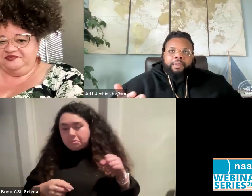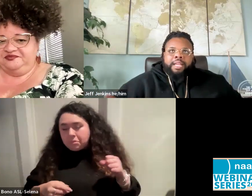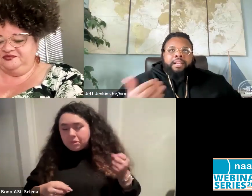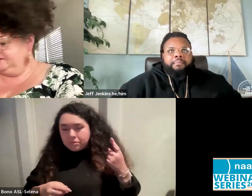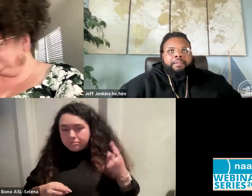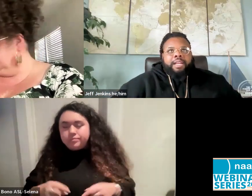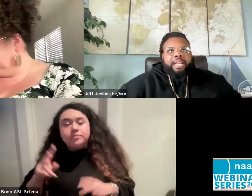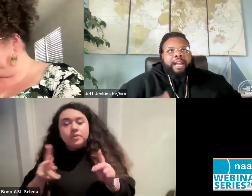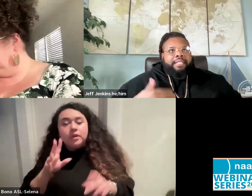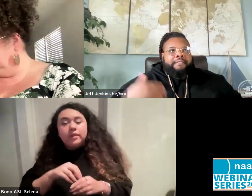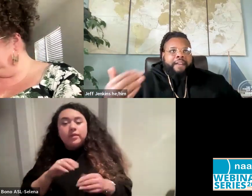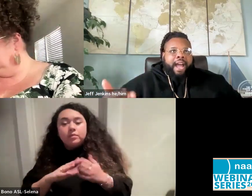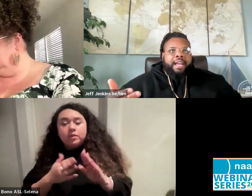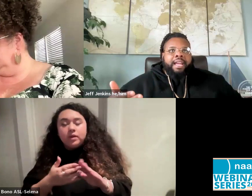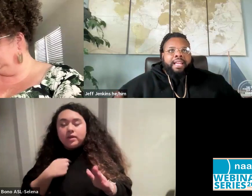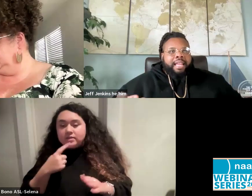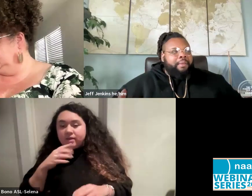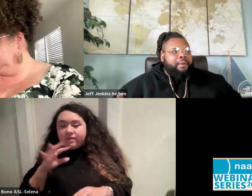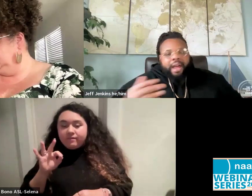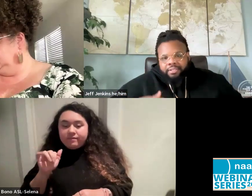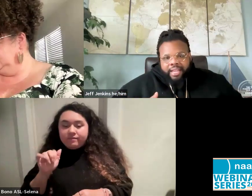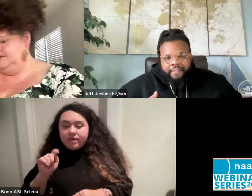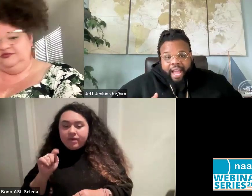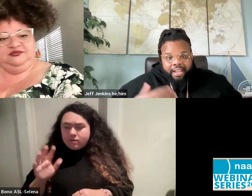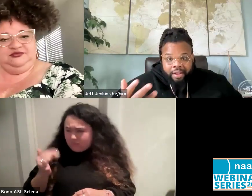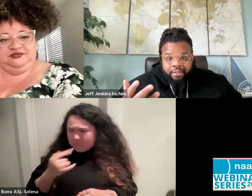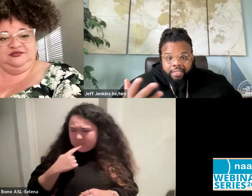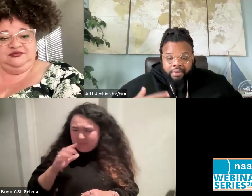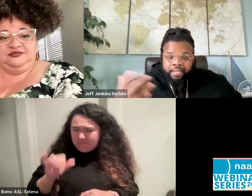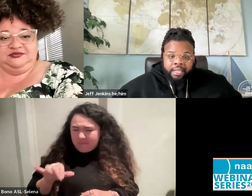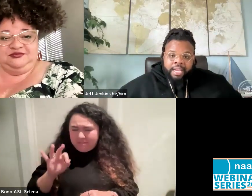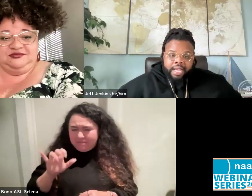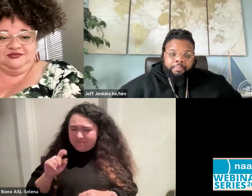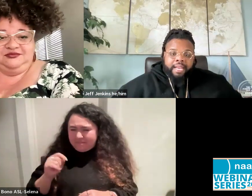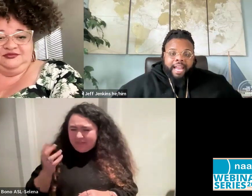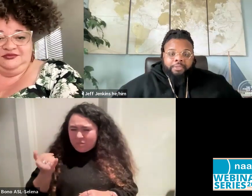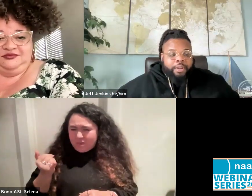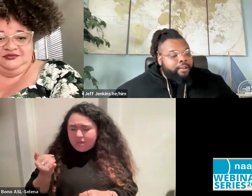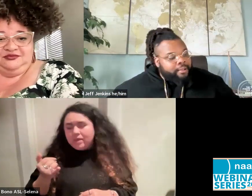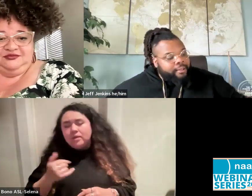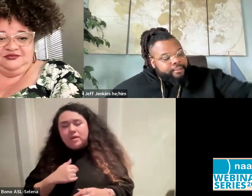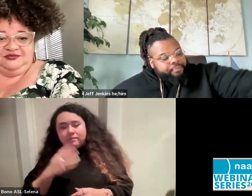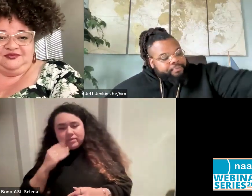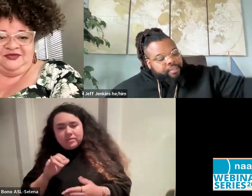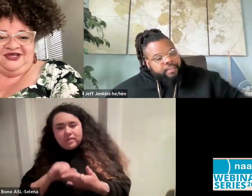within the community that I said fat, they were like, why did you say fat? You know, So it's it's been that as well.